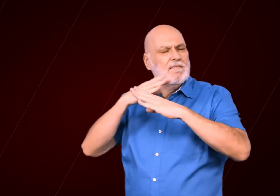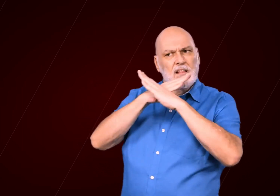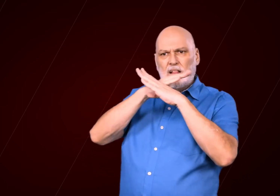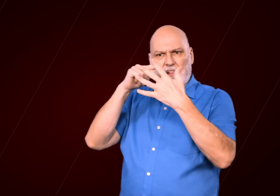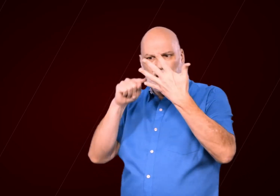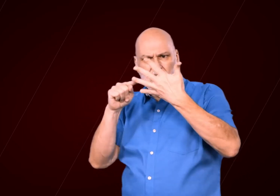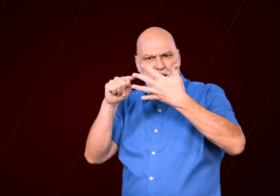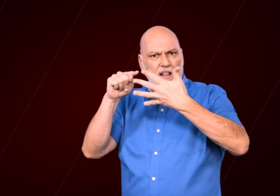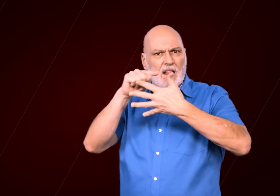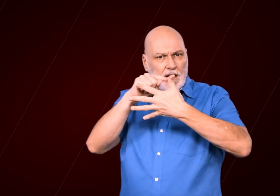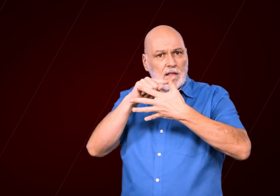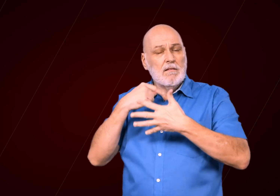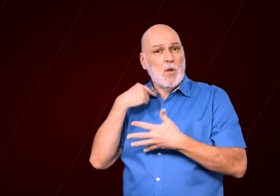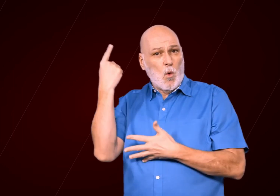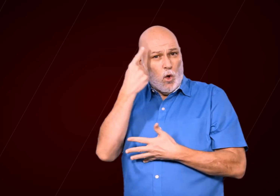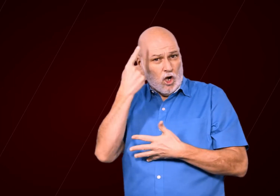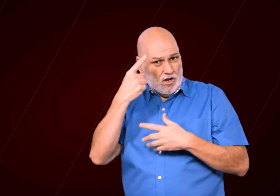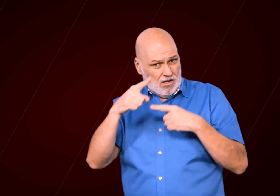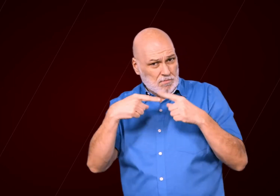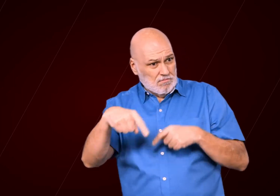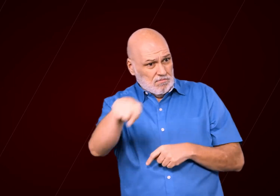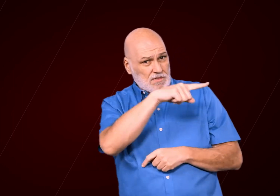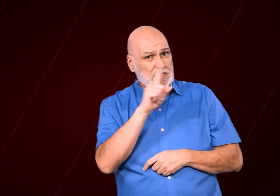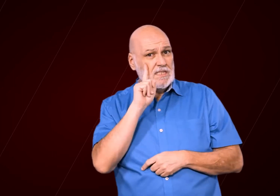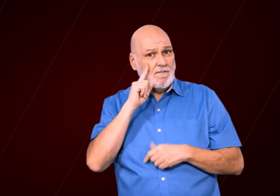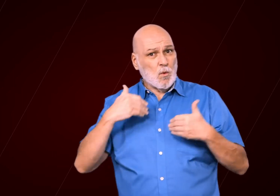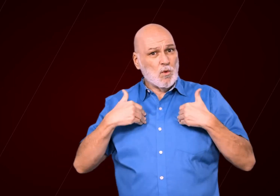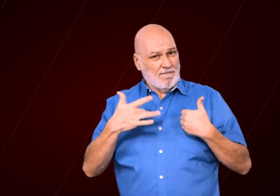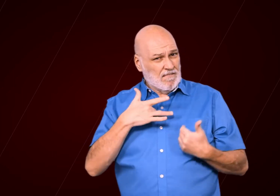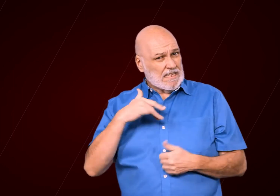What about Deaf youth?